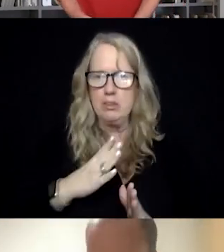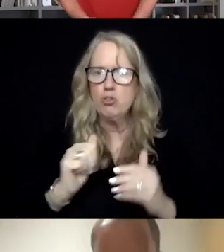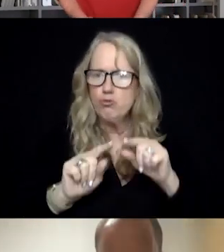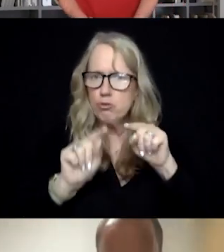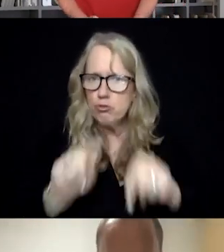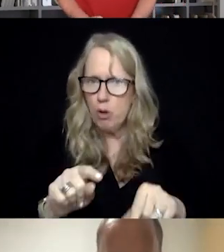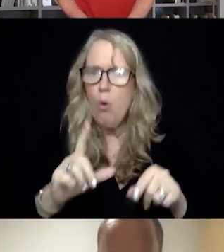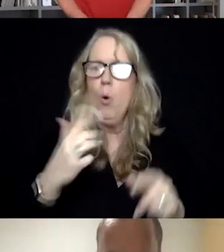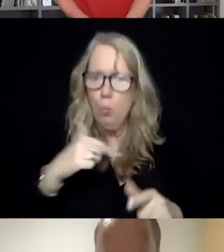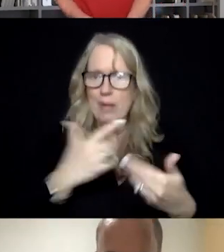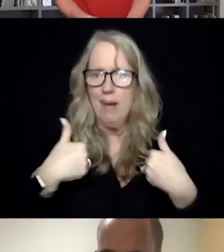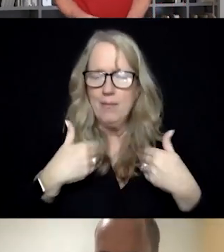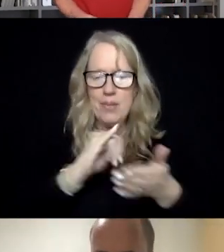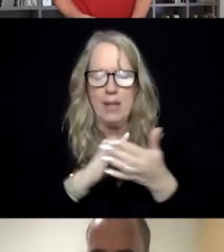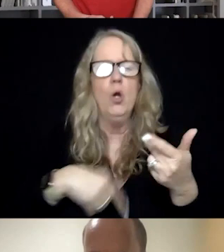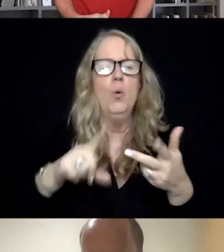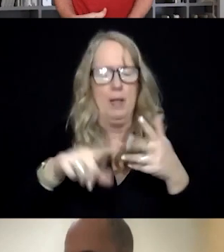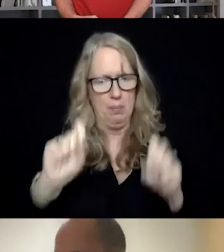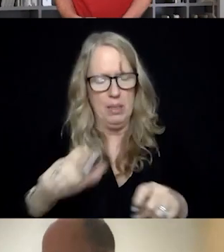RESPONSE. WE HAVE THE ABILITY OF PEOPLE WHO ARE NOT DEDICATED